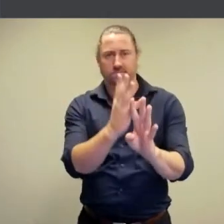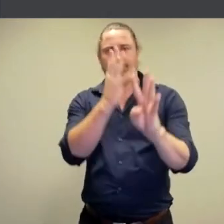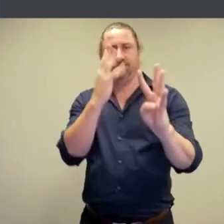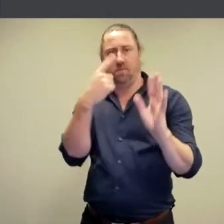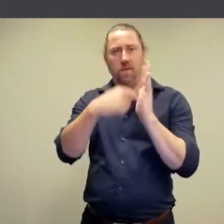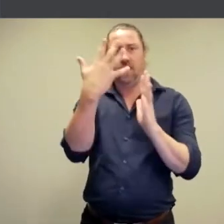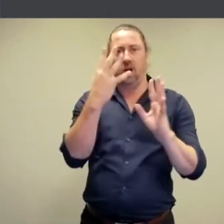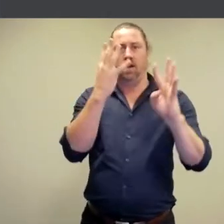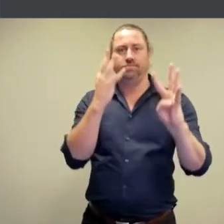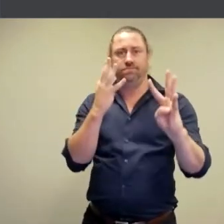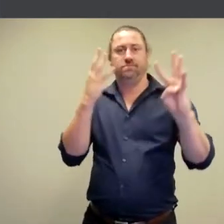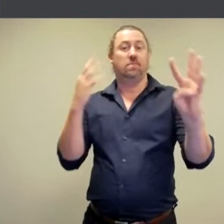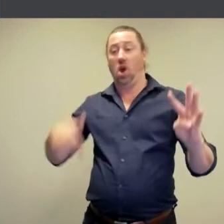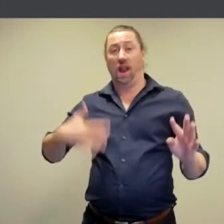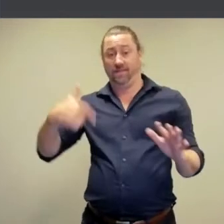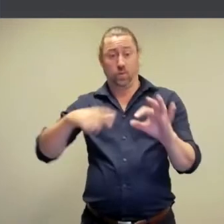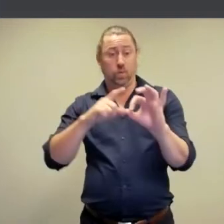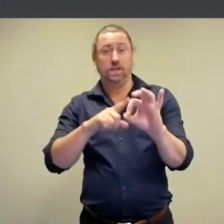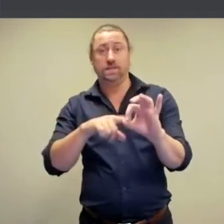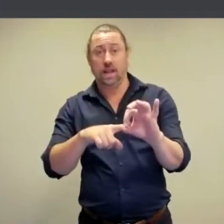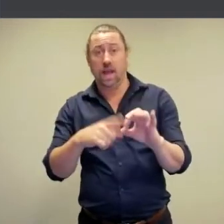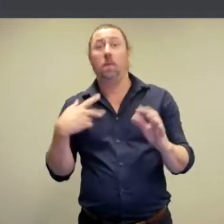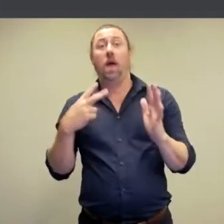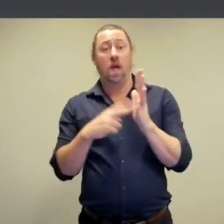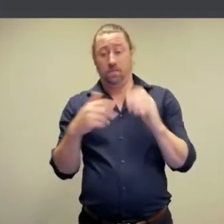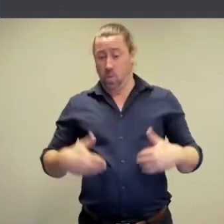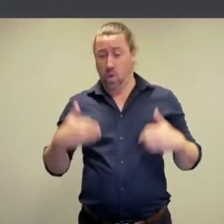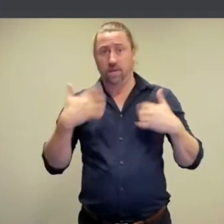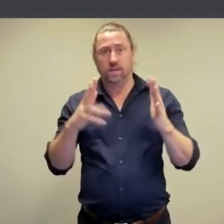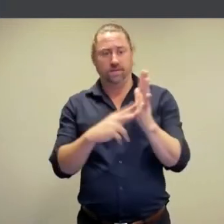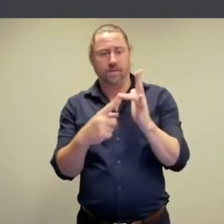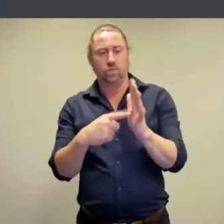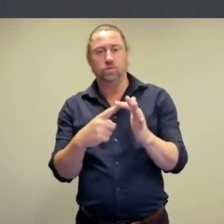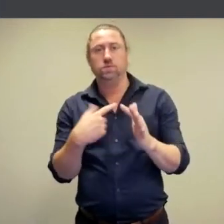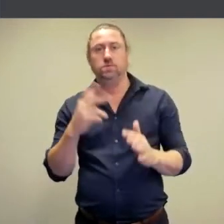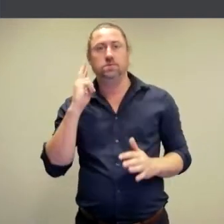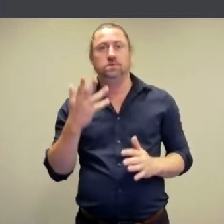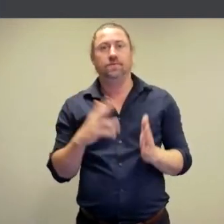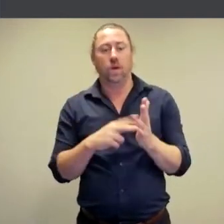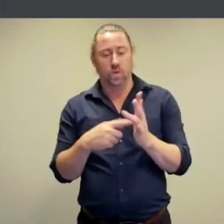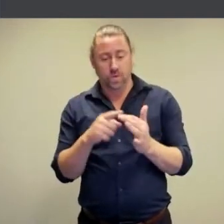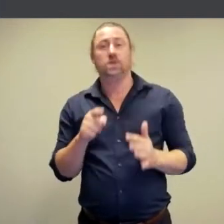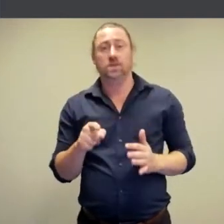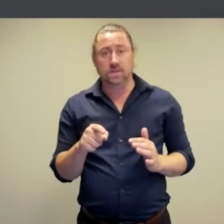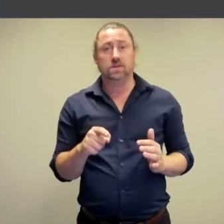I live in Queensland which means that I voted this morning